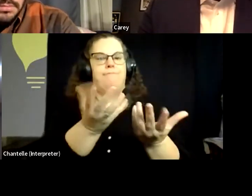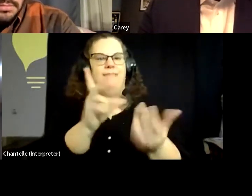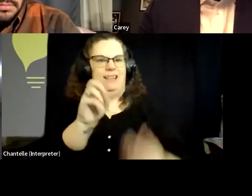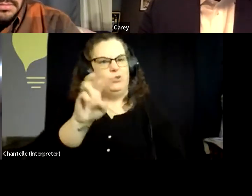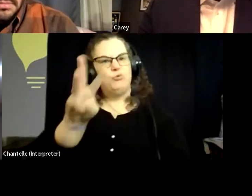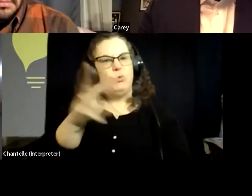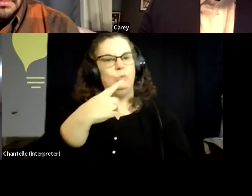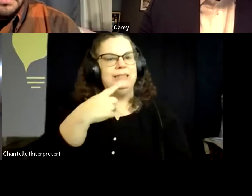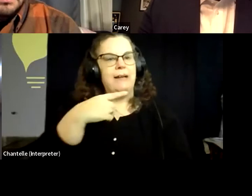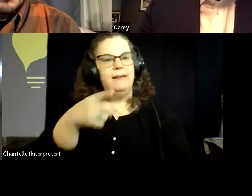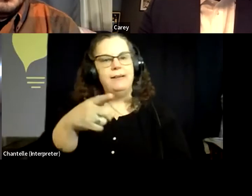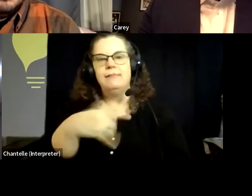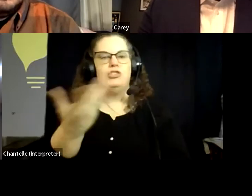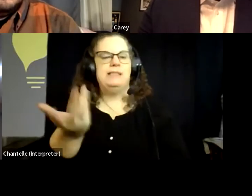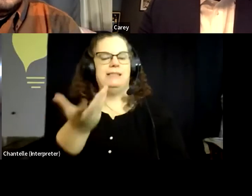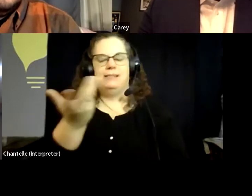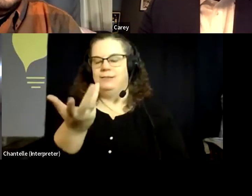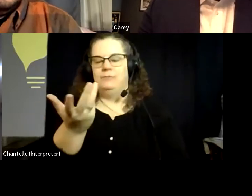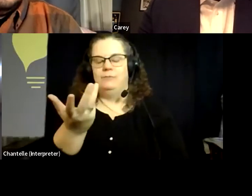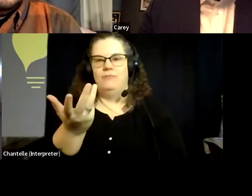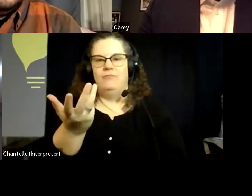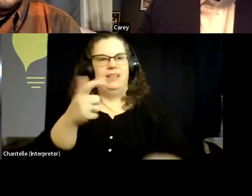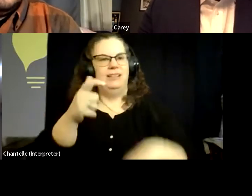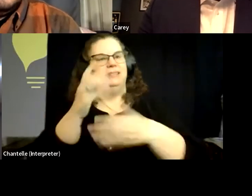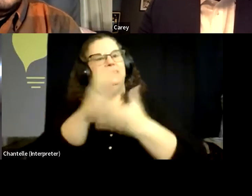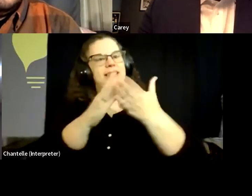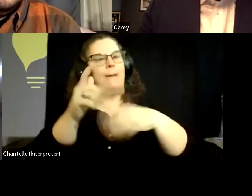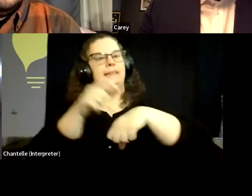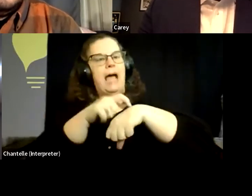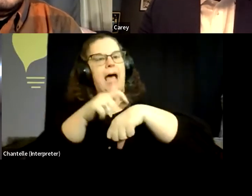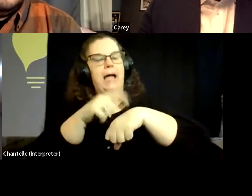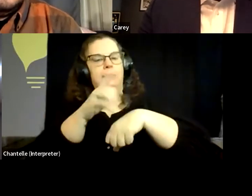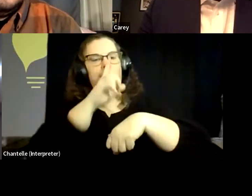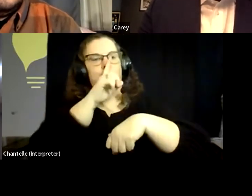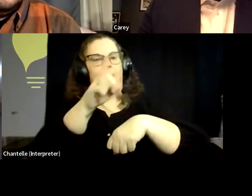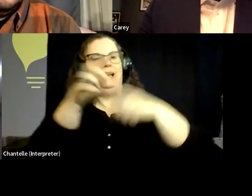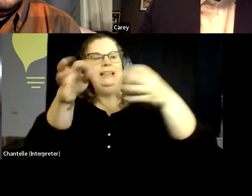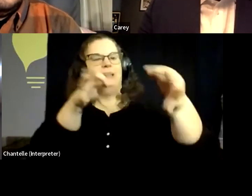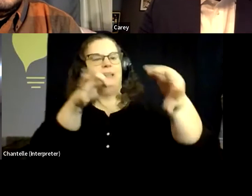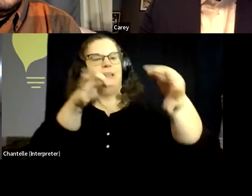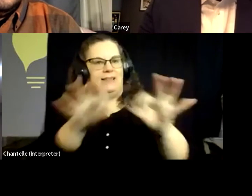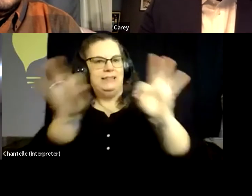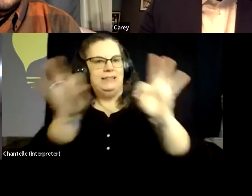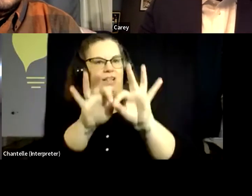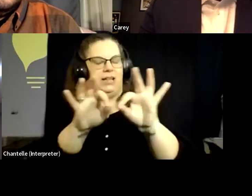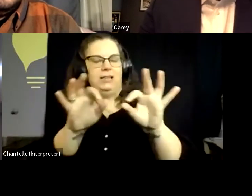, just getting some time to explain the significance at the top for